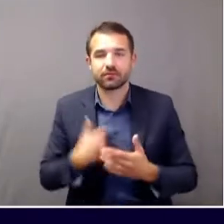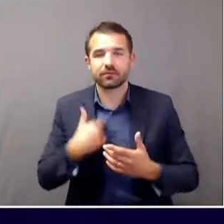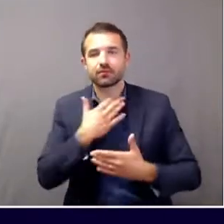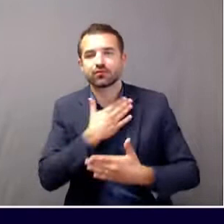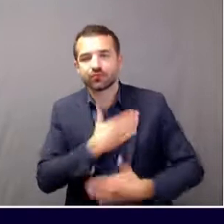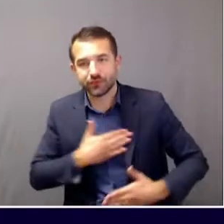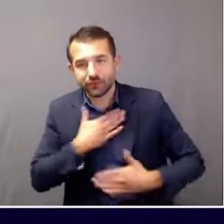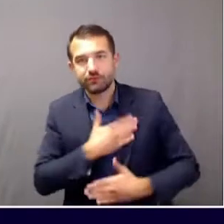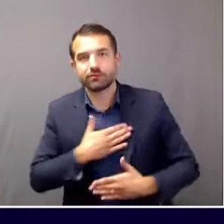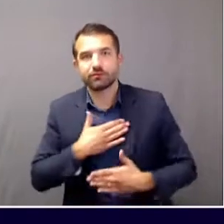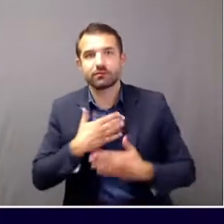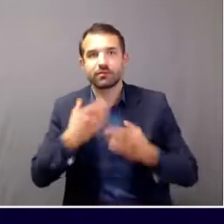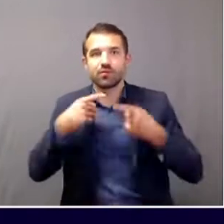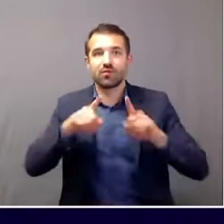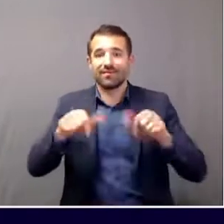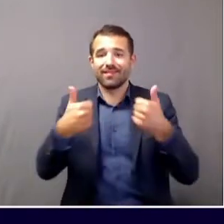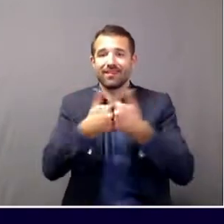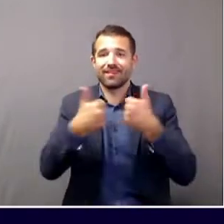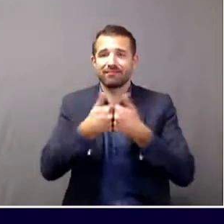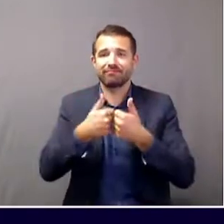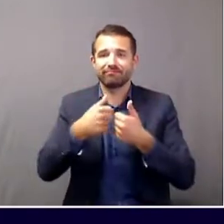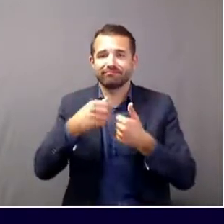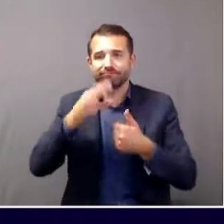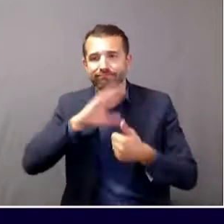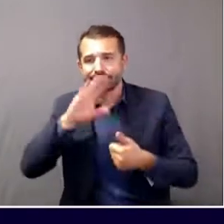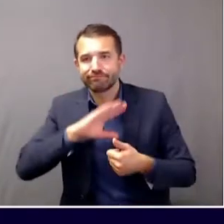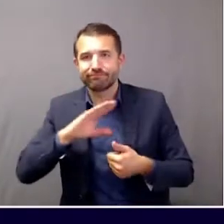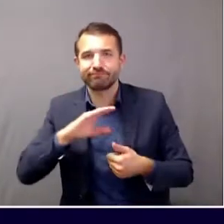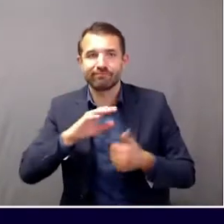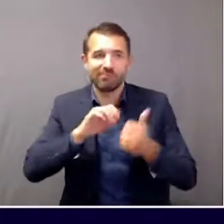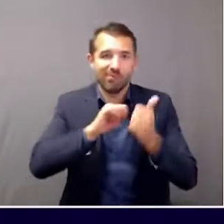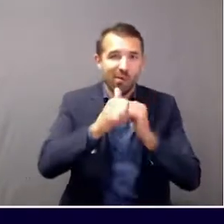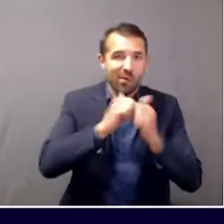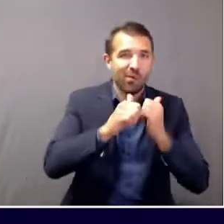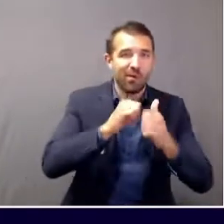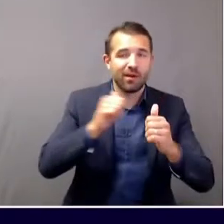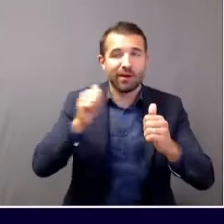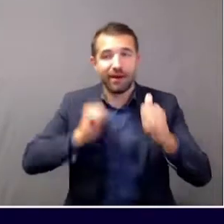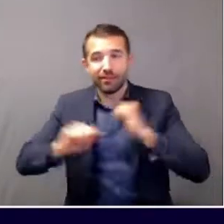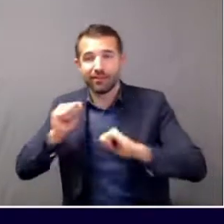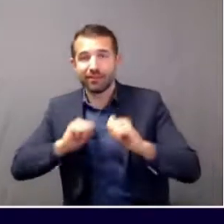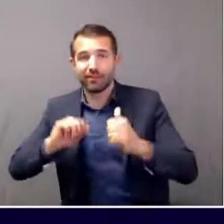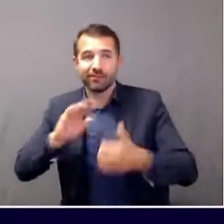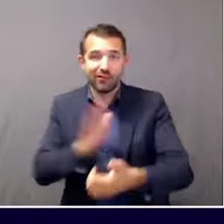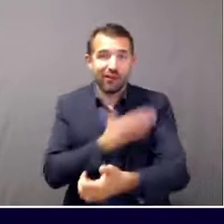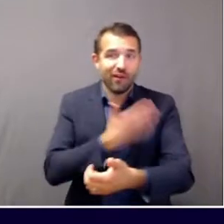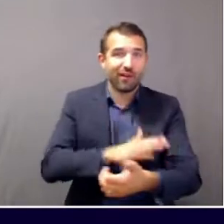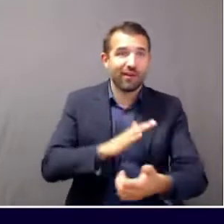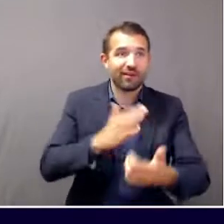of sports in theater and music